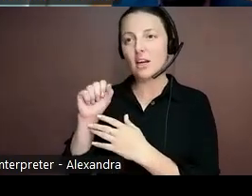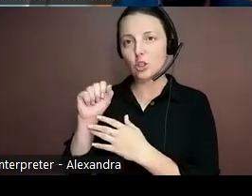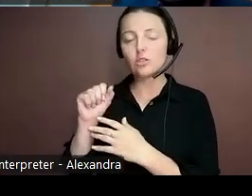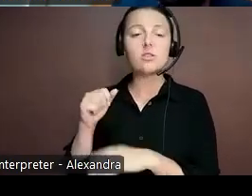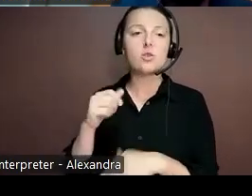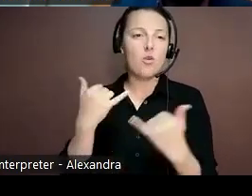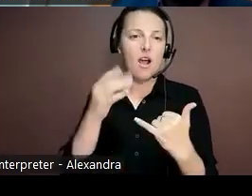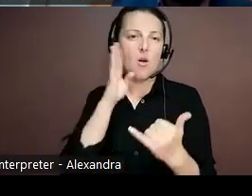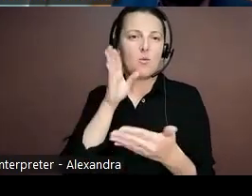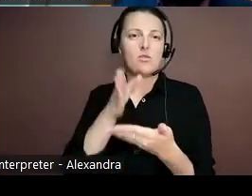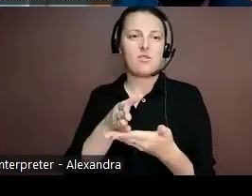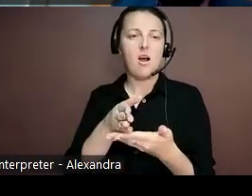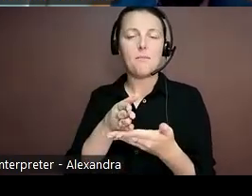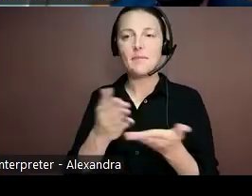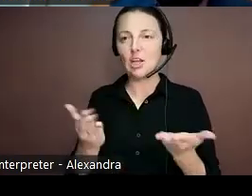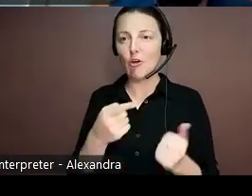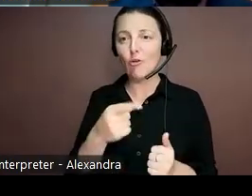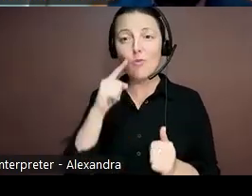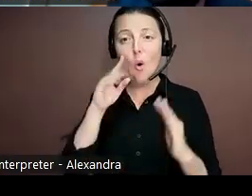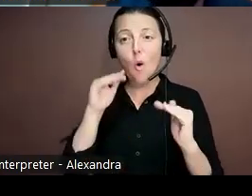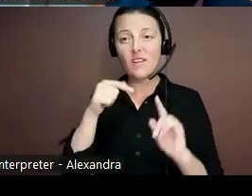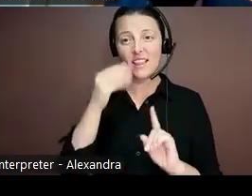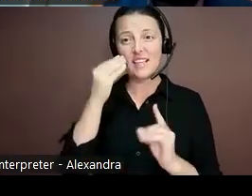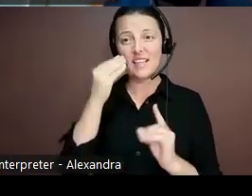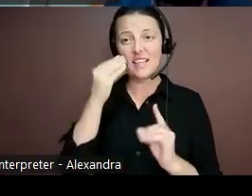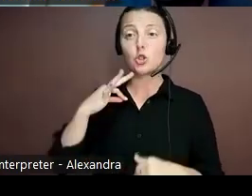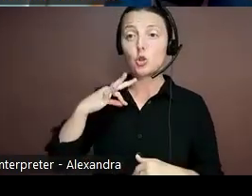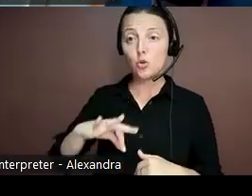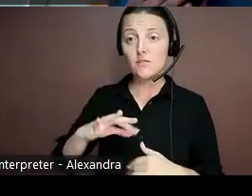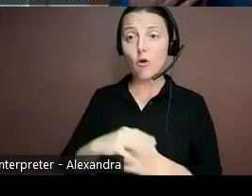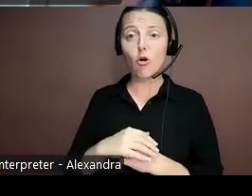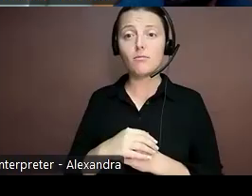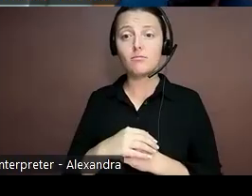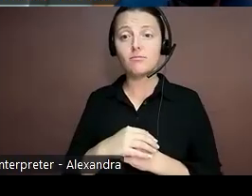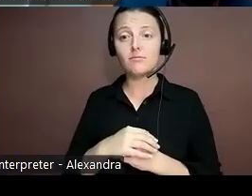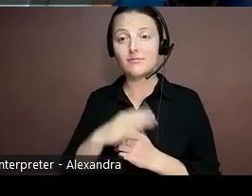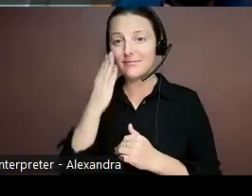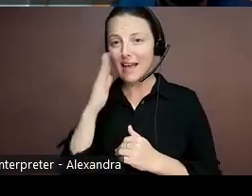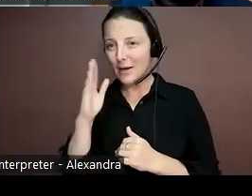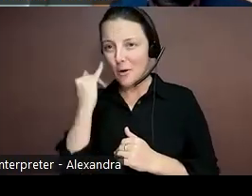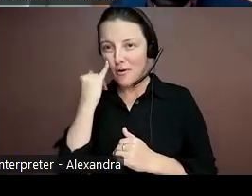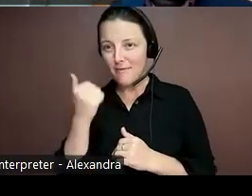was, uh, this was useful. Um, and I don't know if we have, do we have time for questions? Yes,